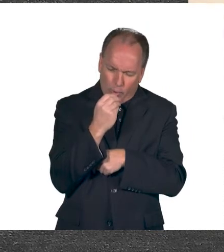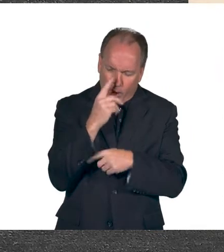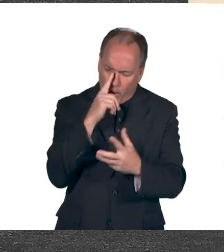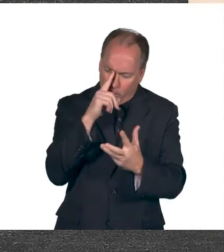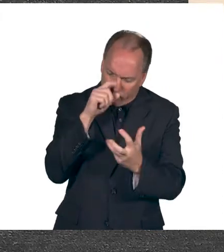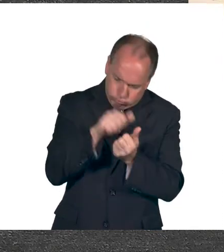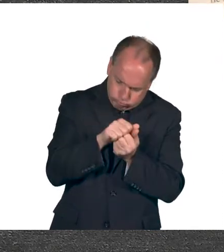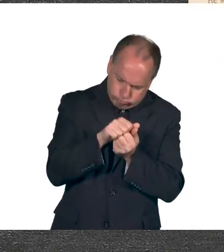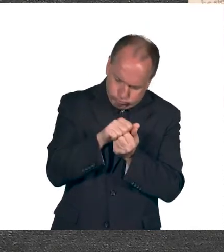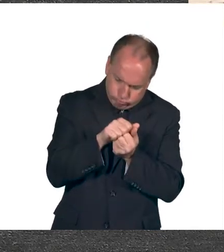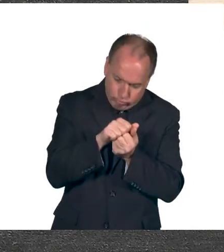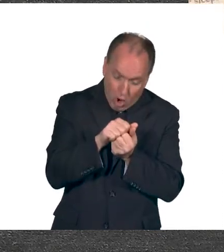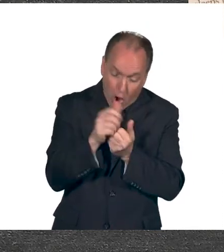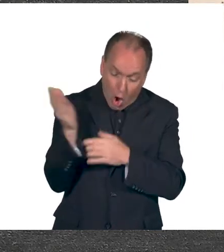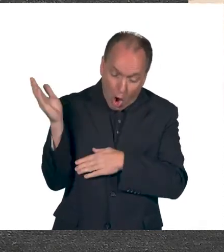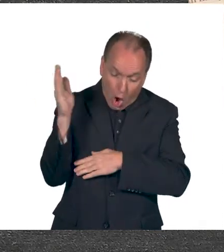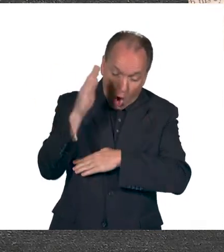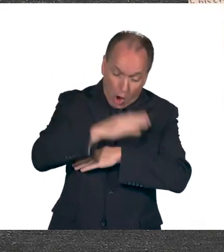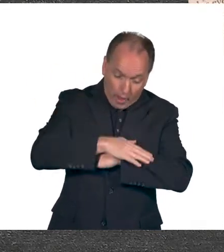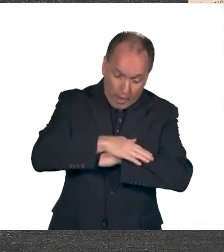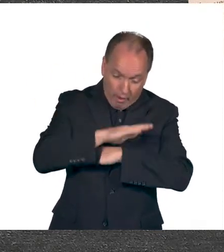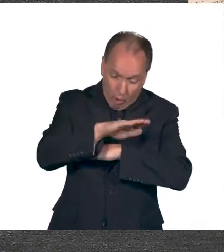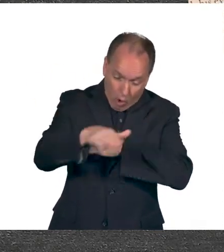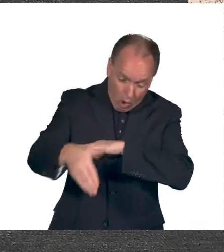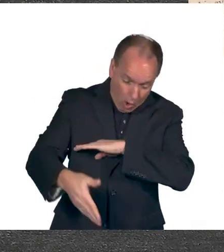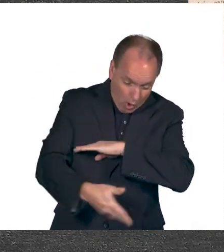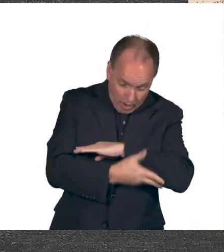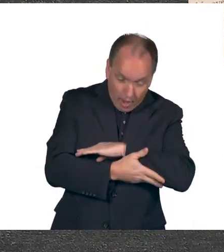he sleeps through the day and he sleeps through the night.